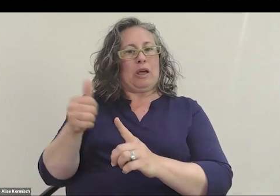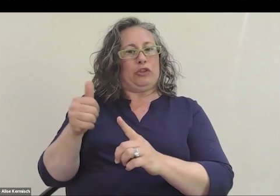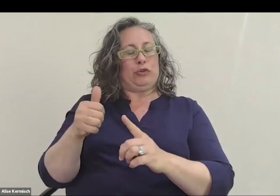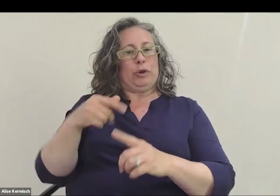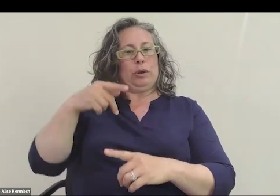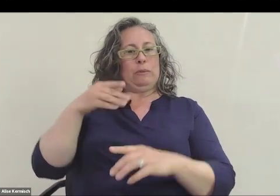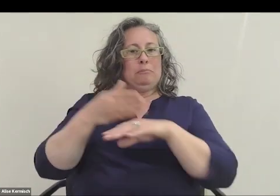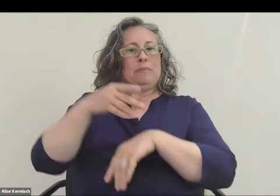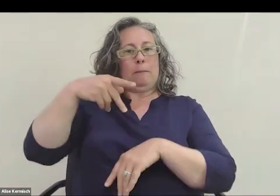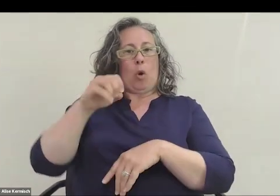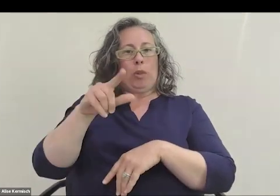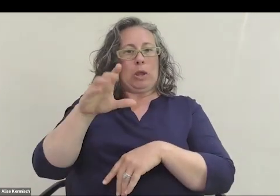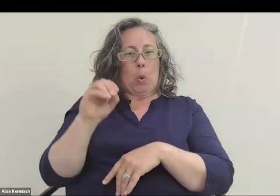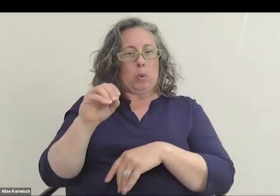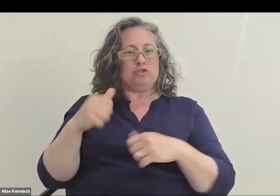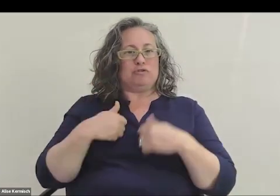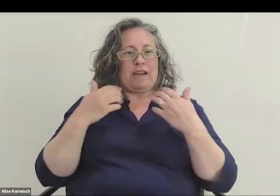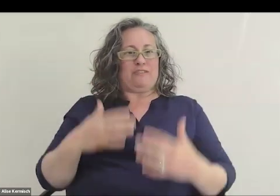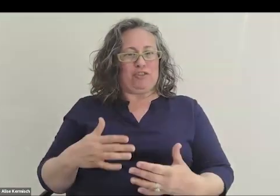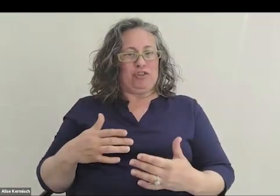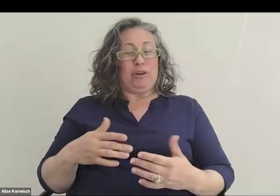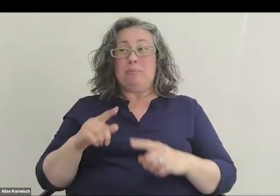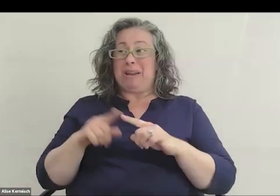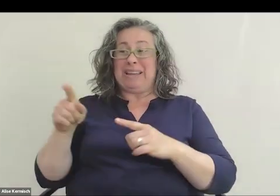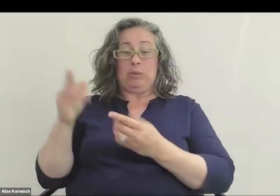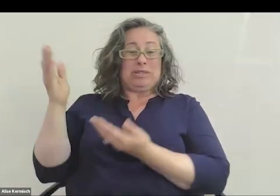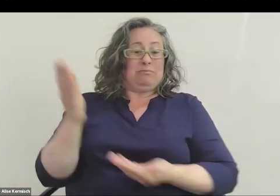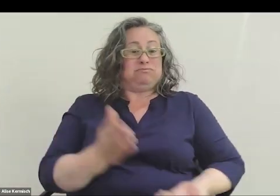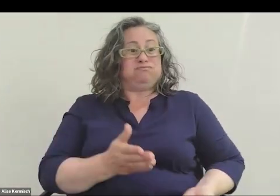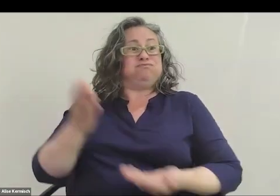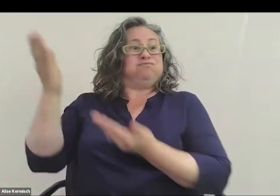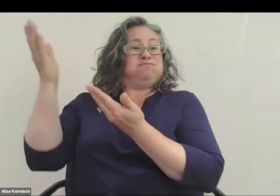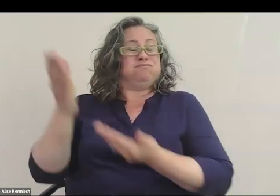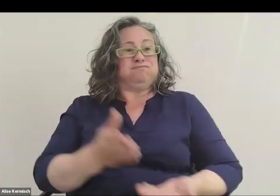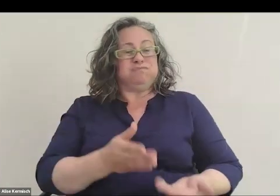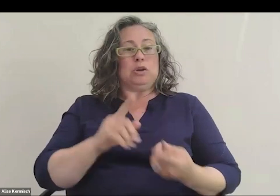it was largely a ruse. He was carried up and down stairs by Secret Service people to give different talks.